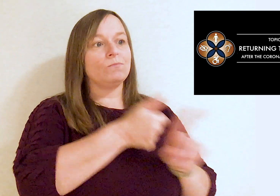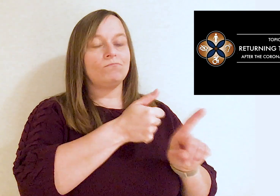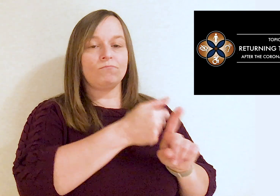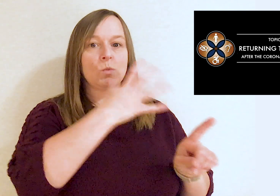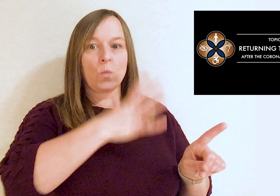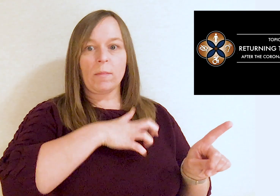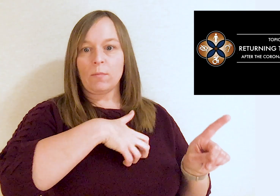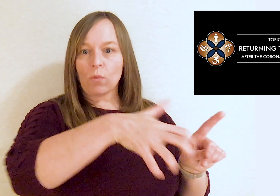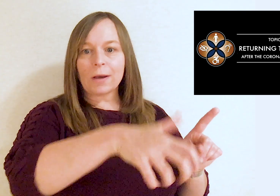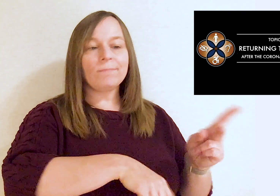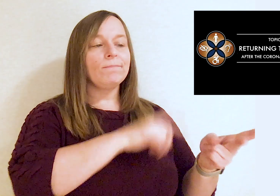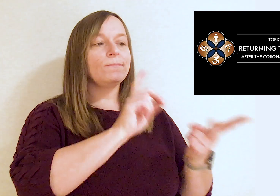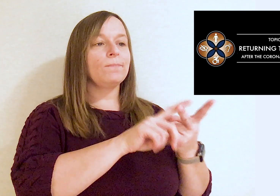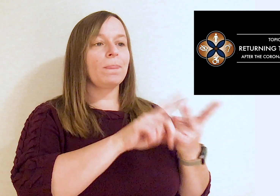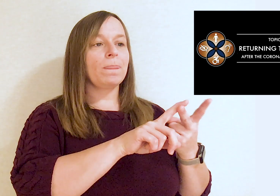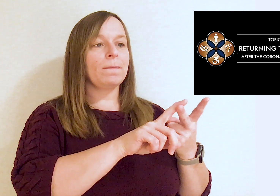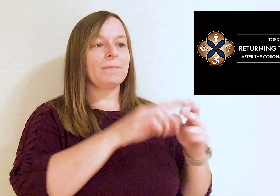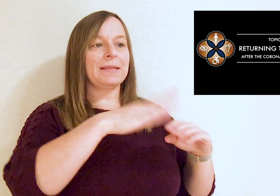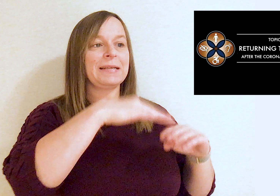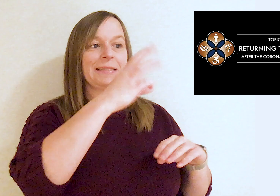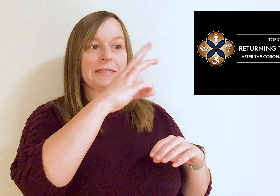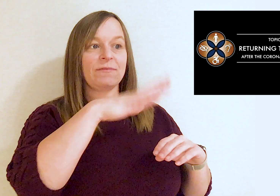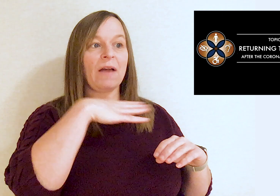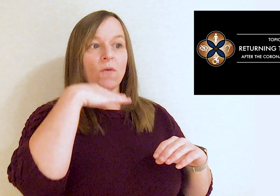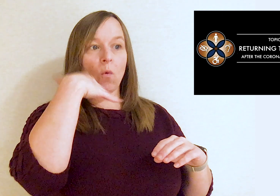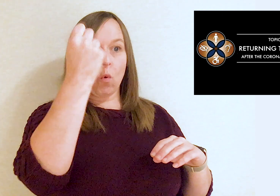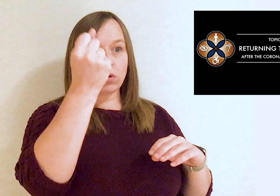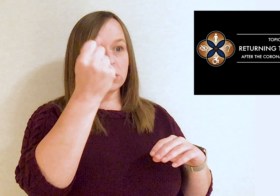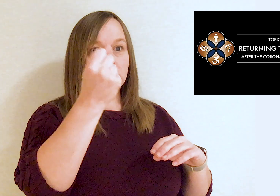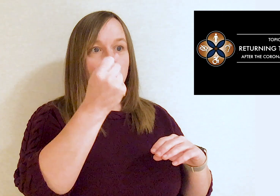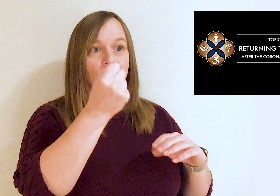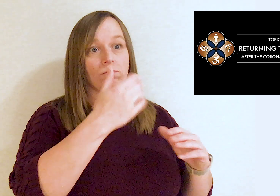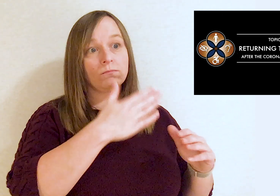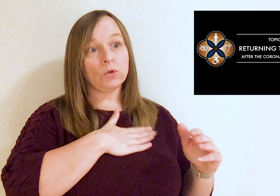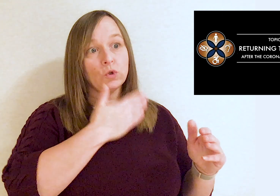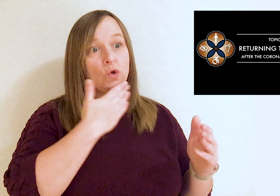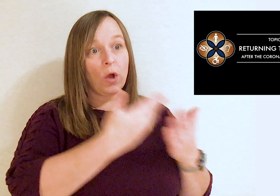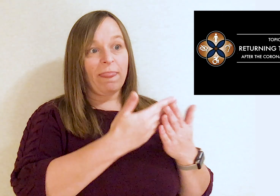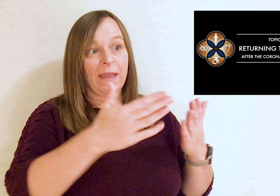pregnant, folks who are 65 or older which happily is still part-- a significant